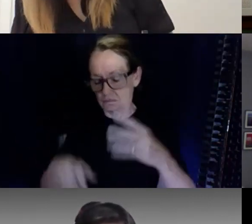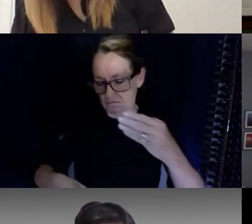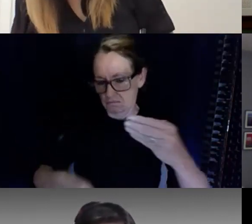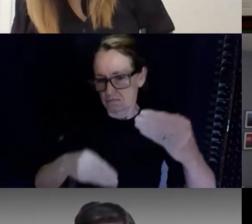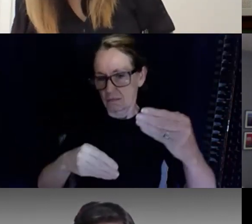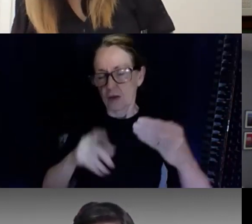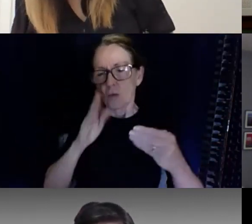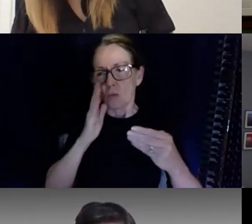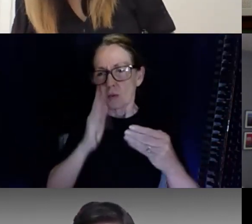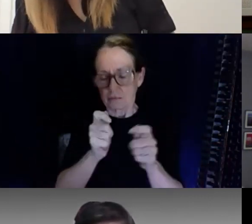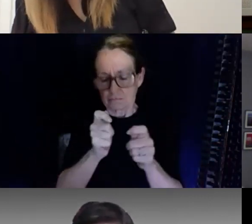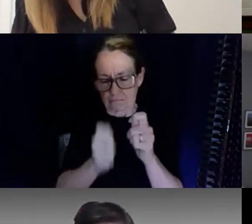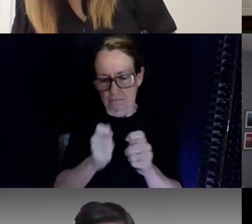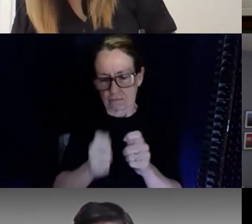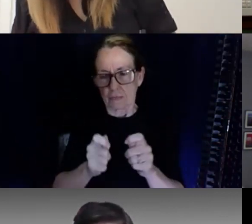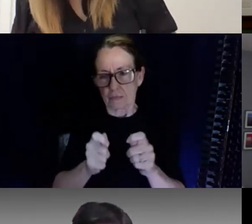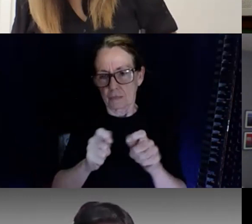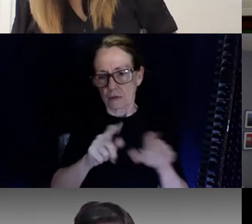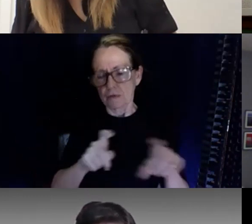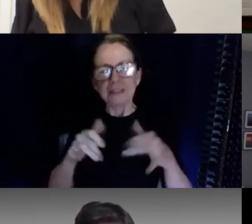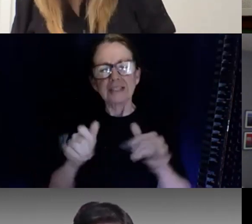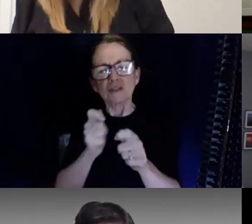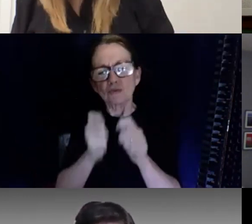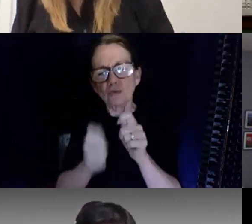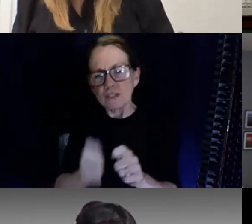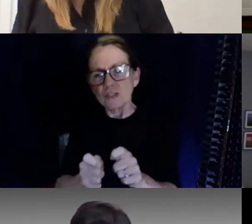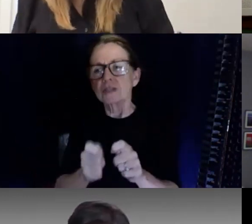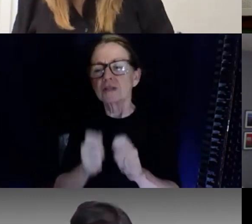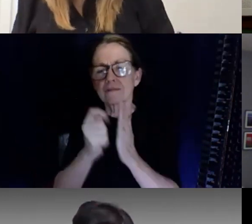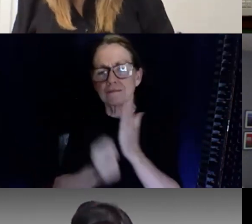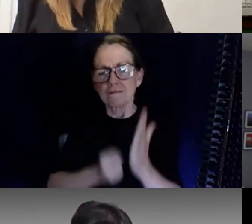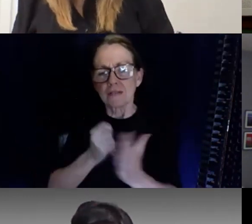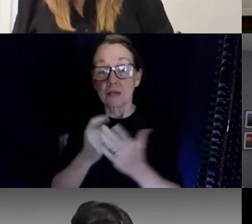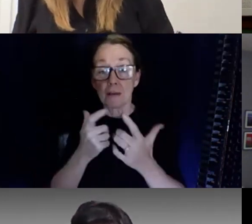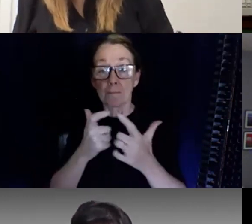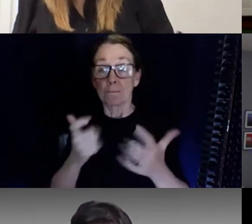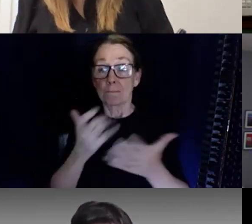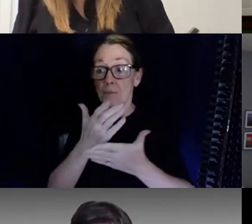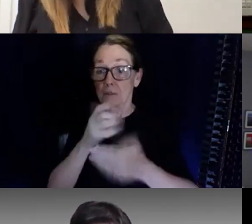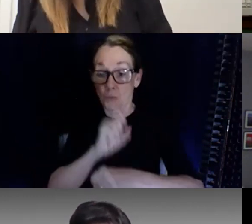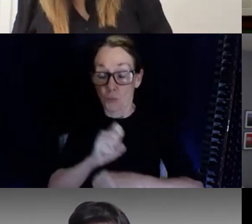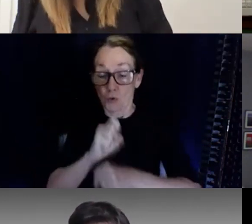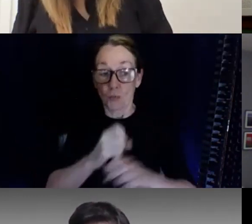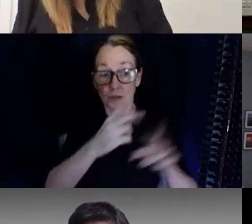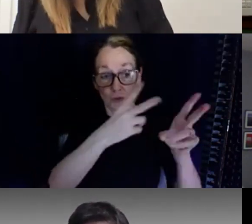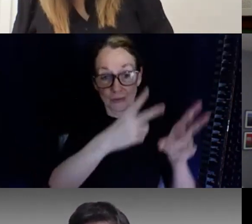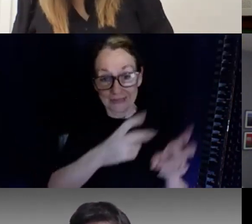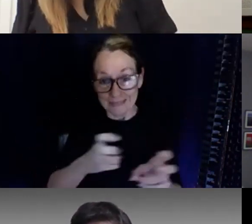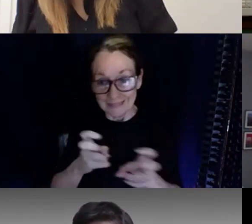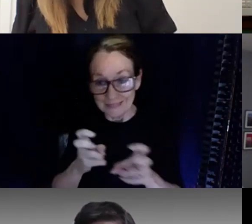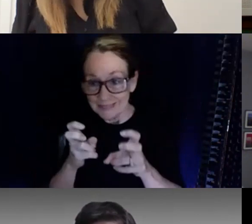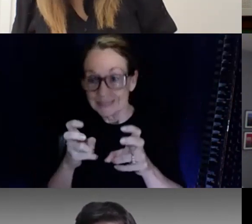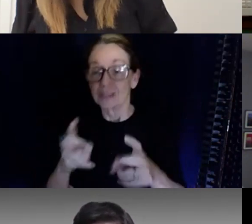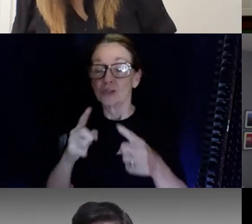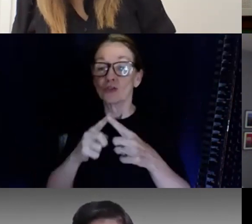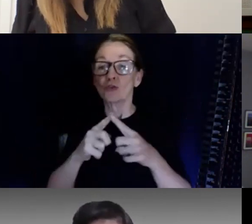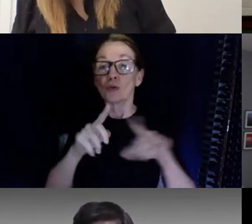ESPECIALLY RHODE ISLAND SPECIFIC QUESTIONS.